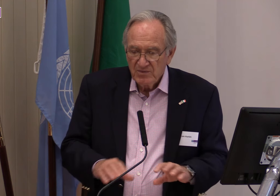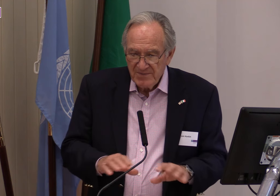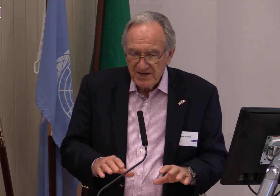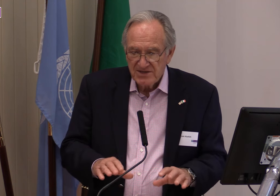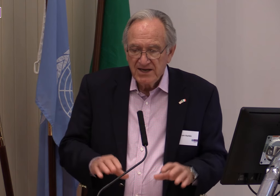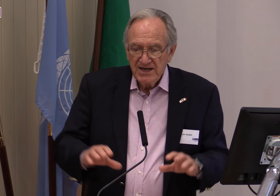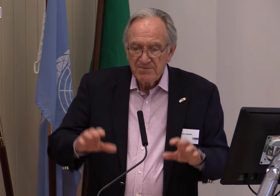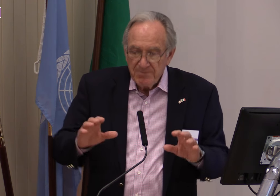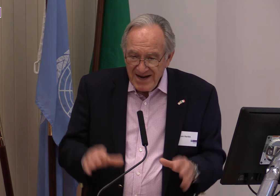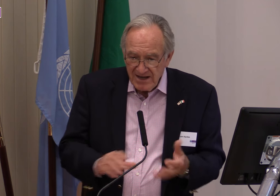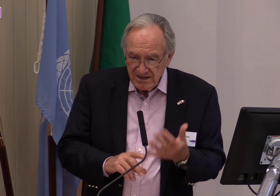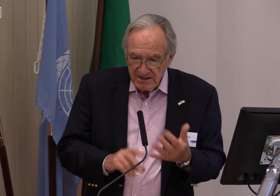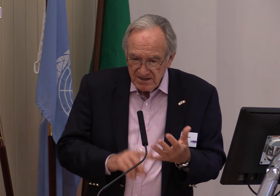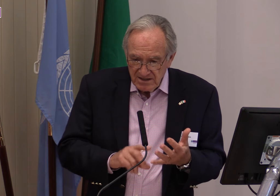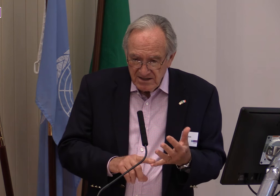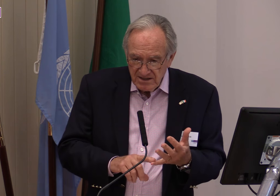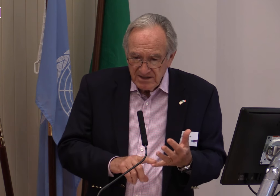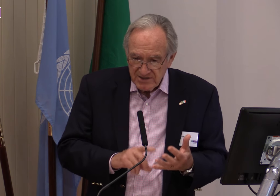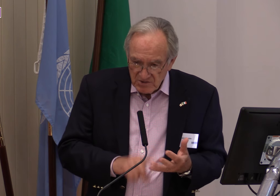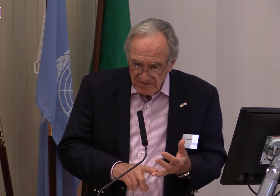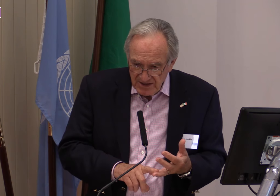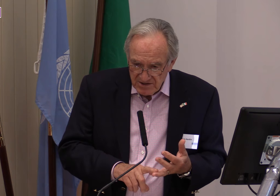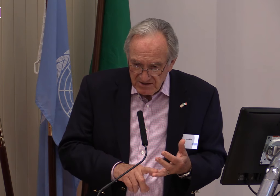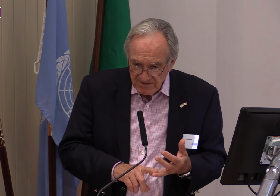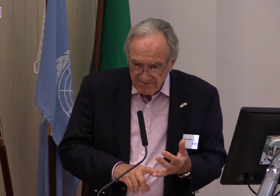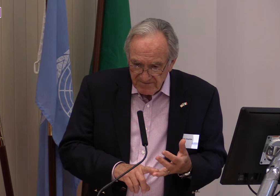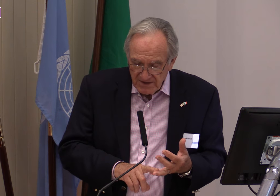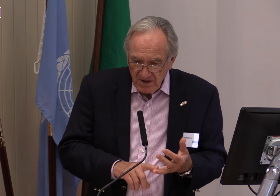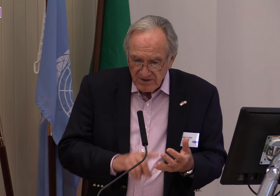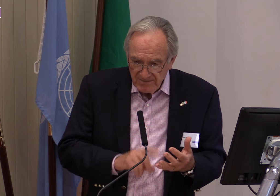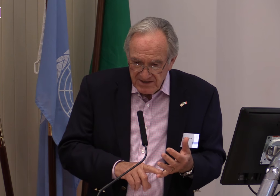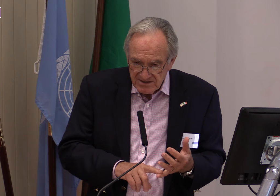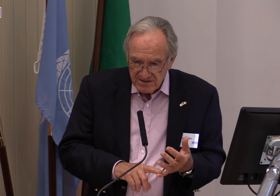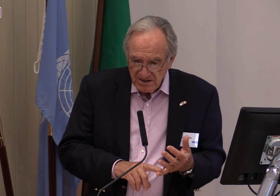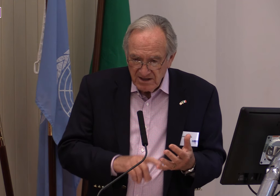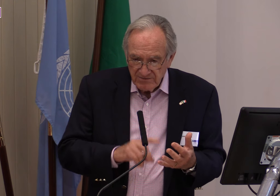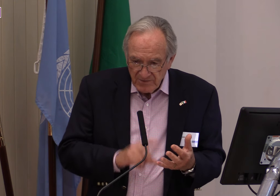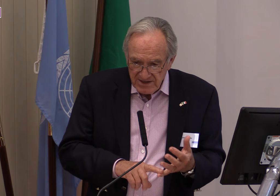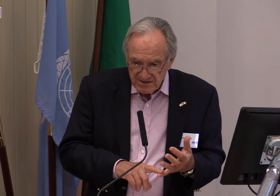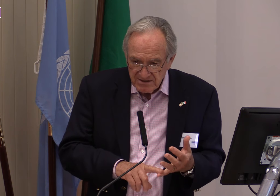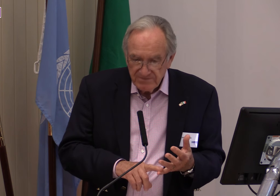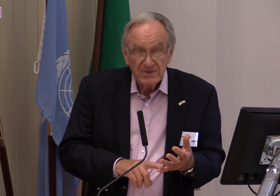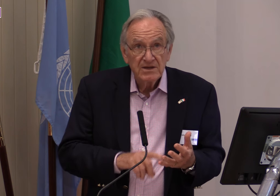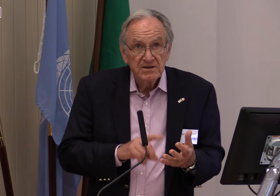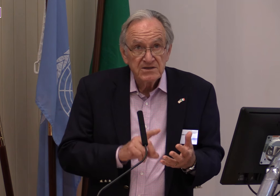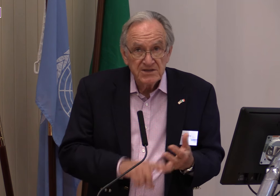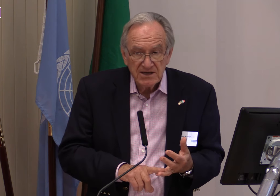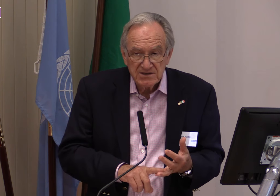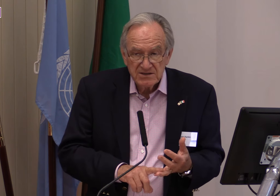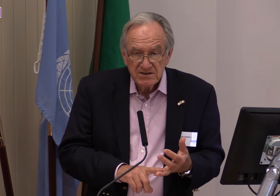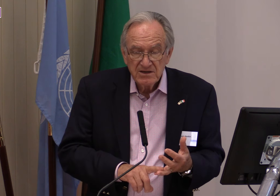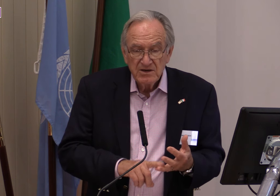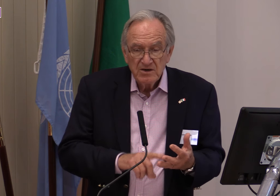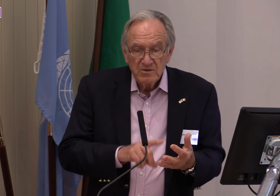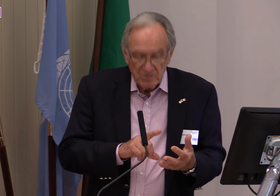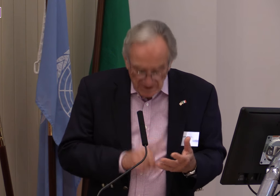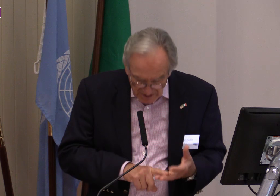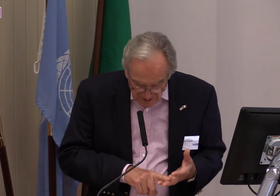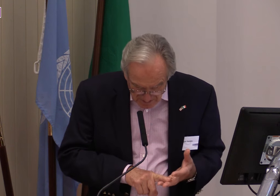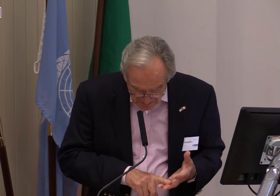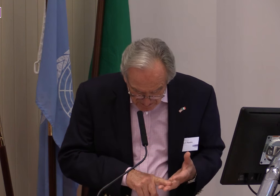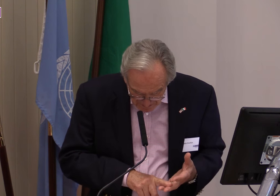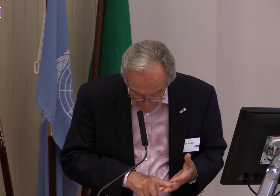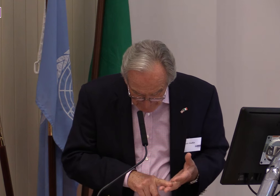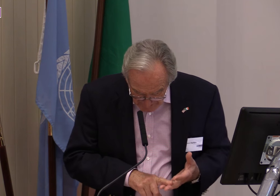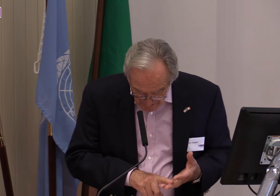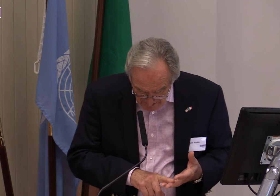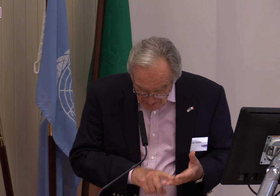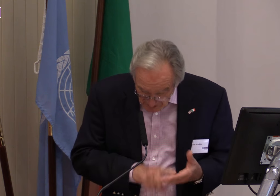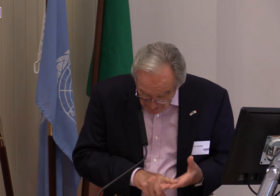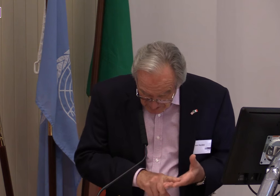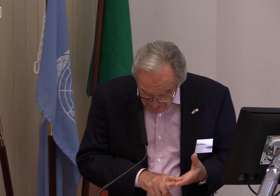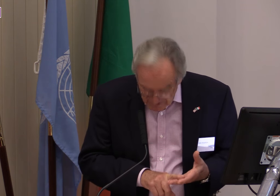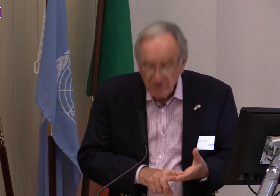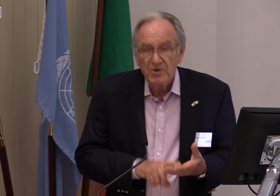we passed it, it banned discrimination on the basis of race, sex, religion, colour or